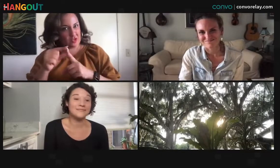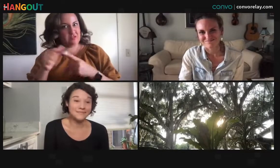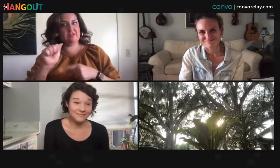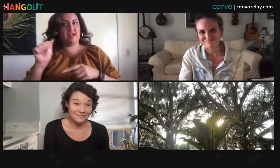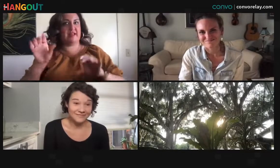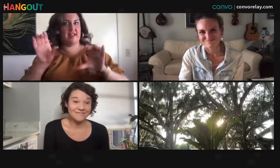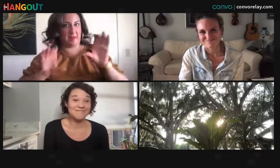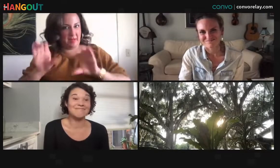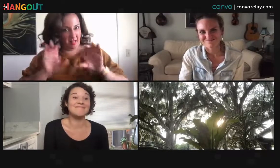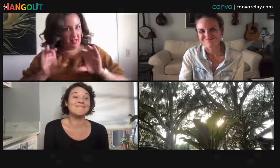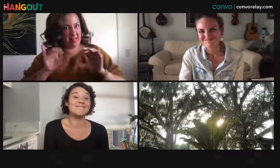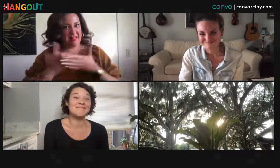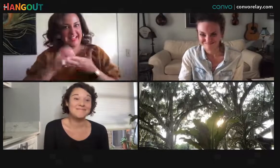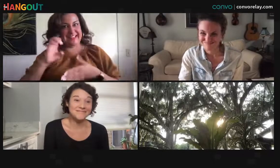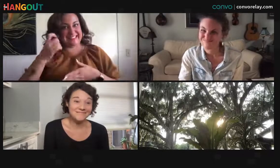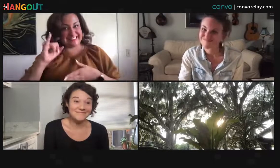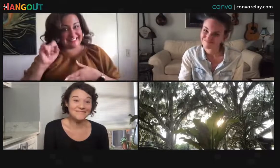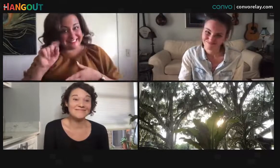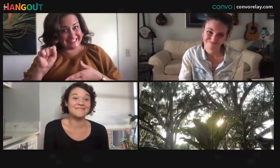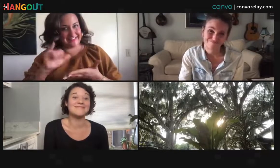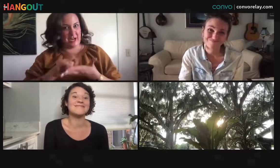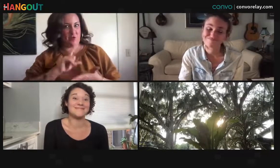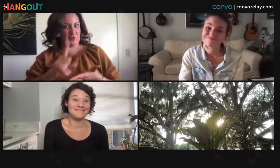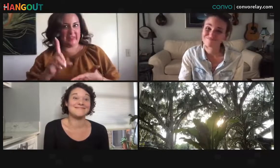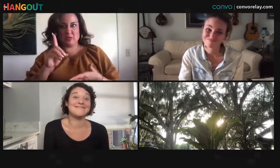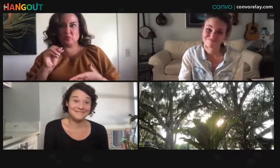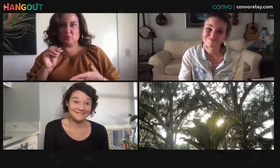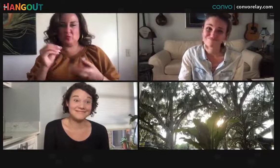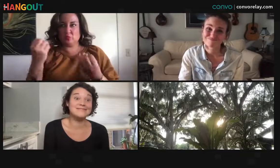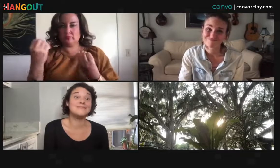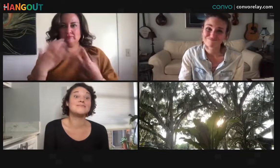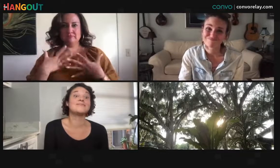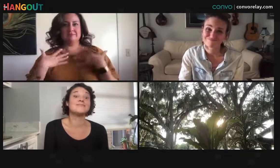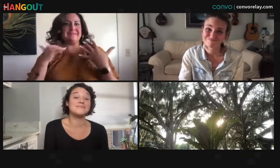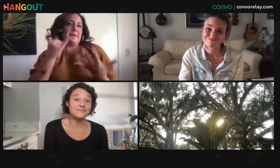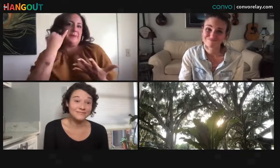taken back i was like oh this really is a word this is a chemical that does